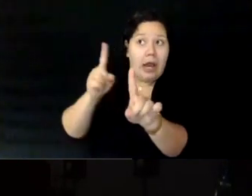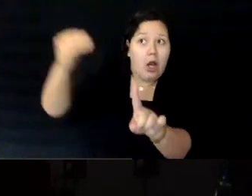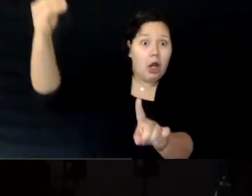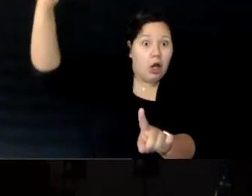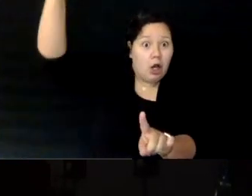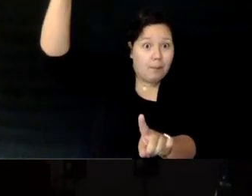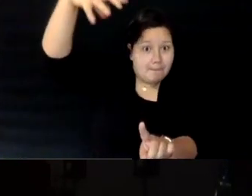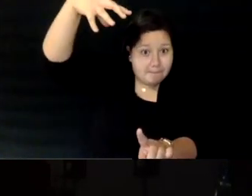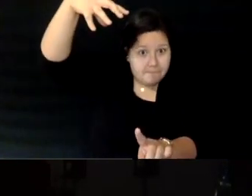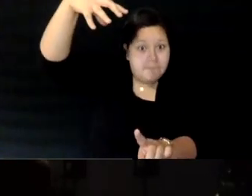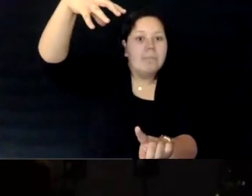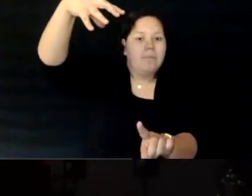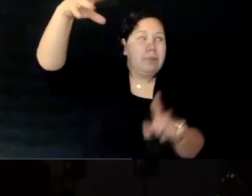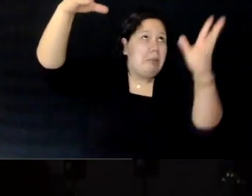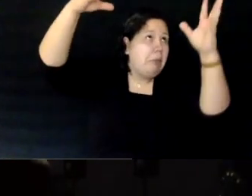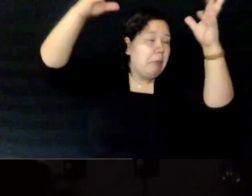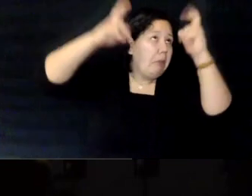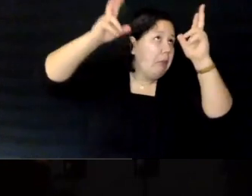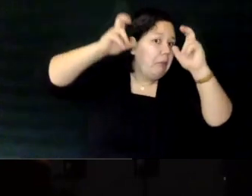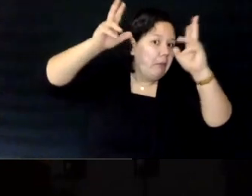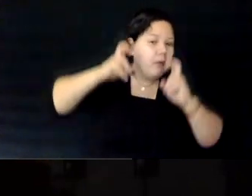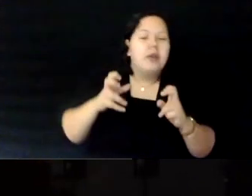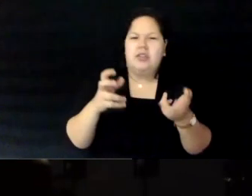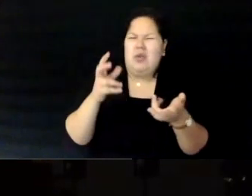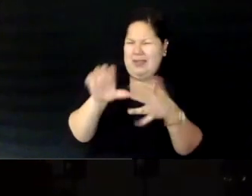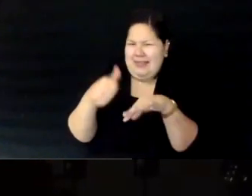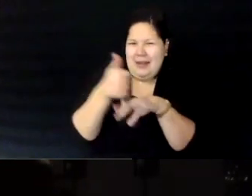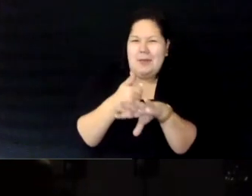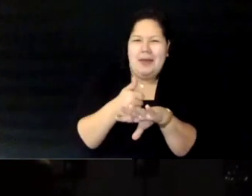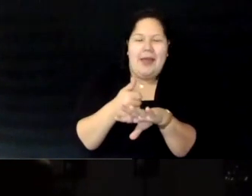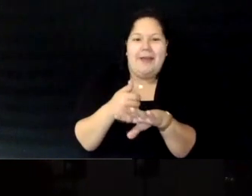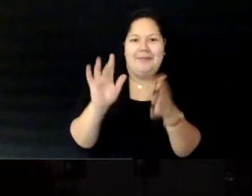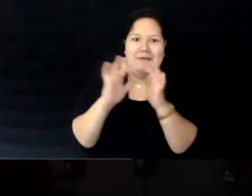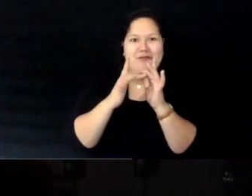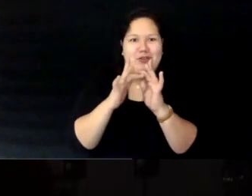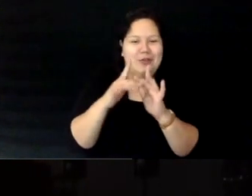So we created this virtual speaker in space. So when you stand in the middle,